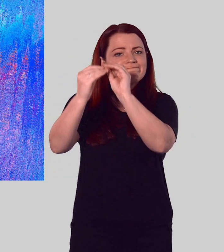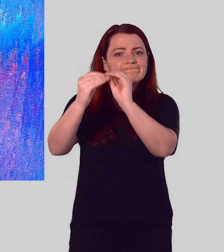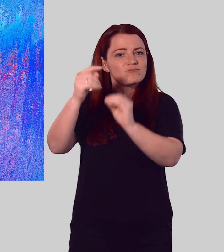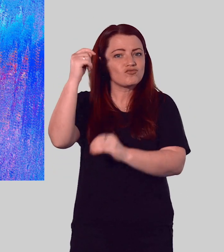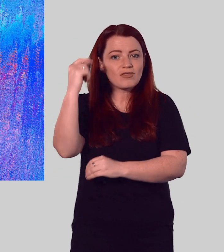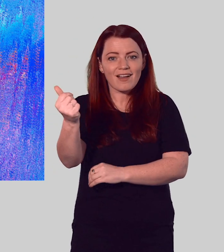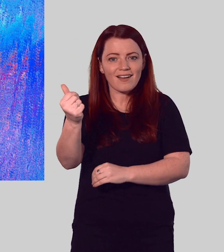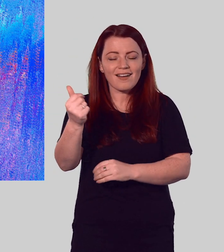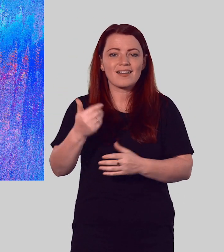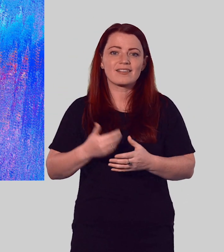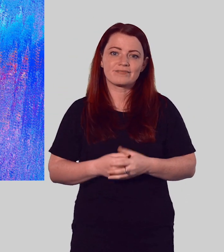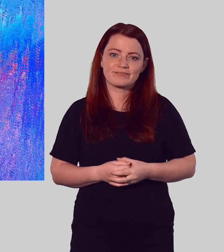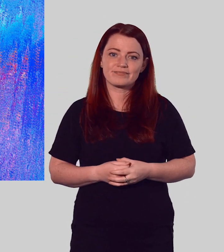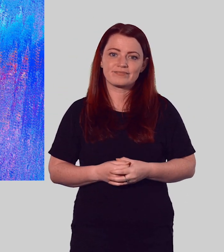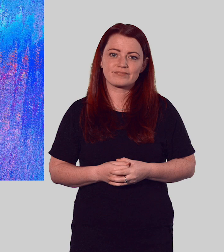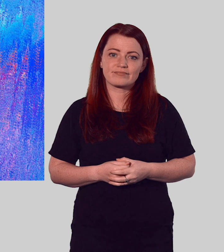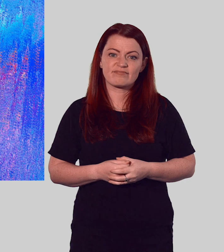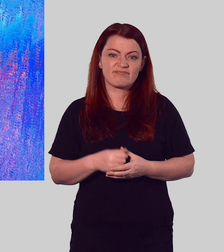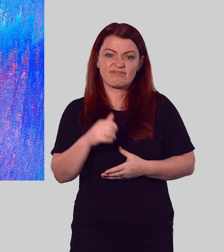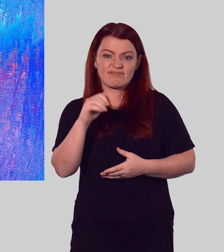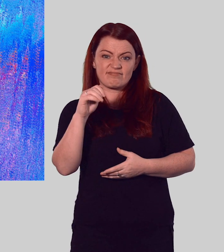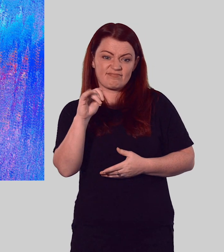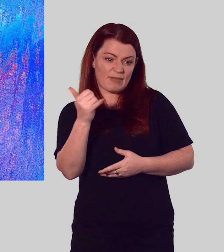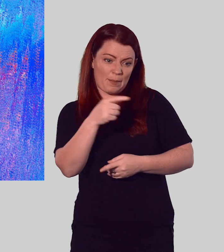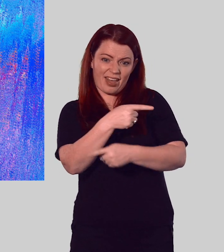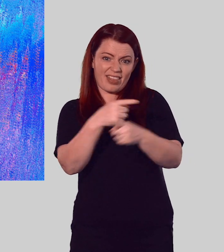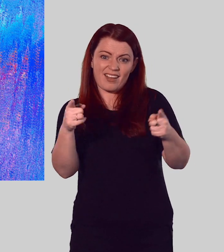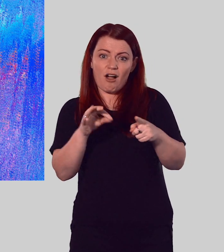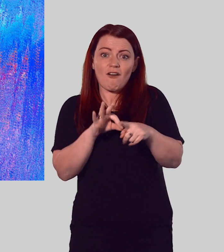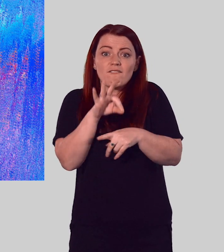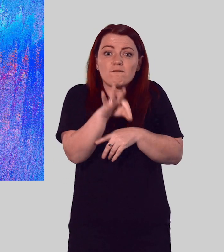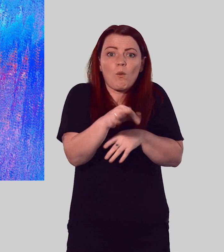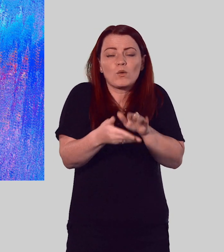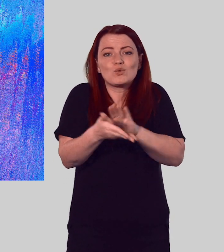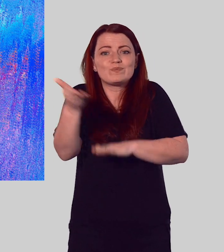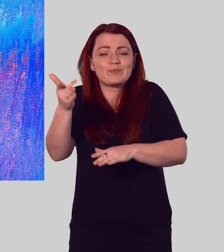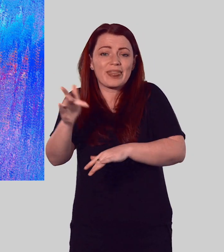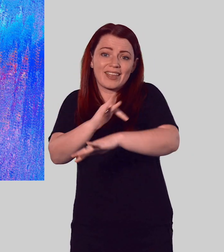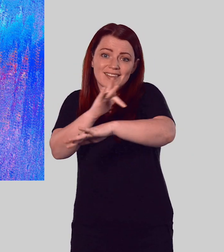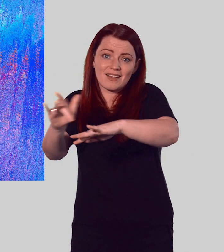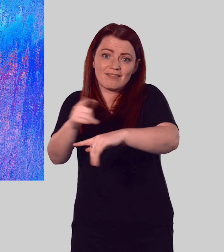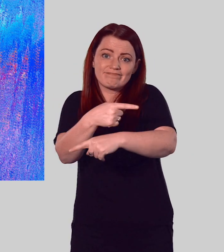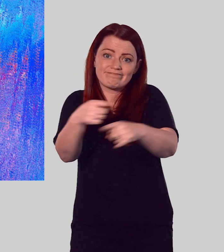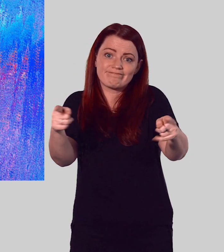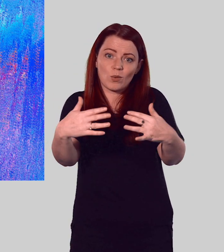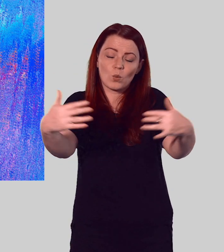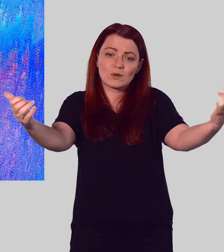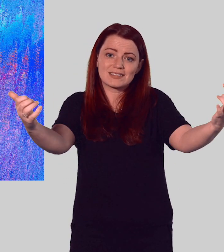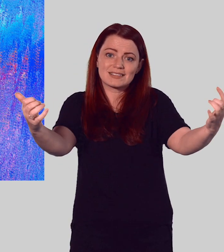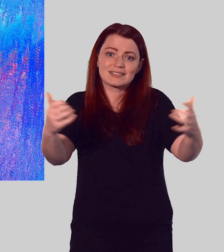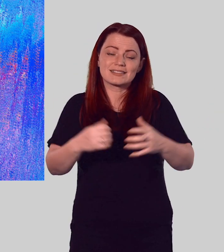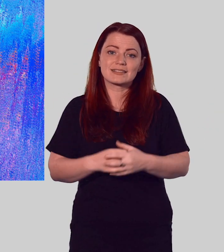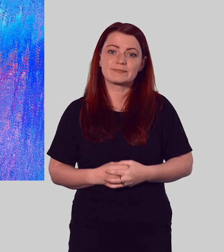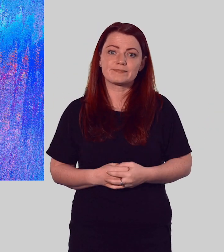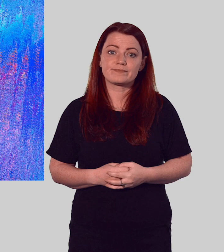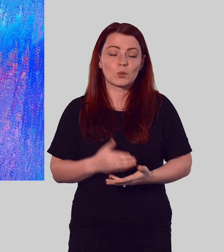perhaps not even afford to go to the theatre so it's quite exciting